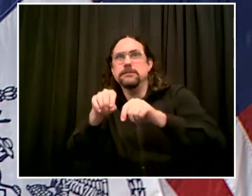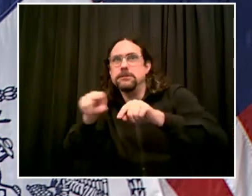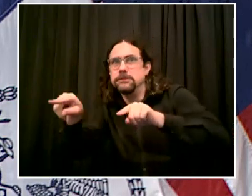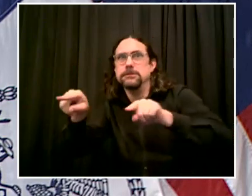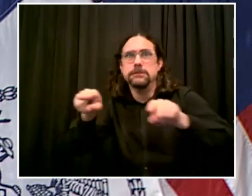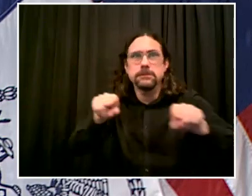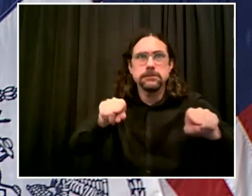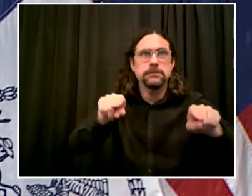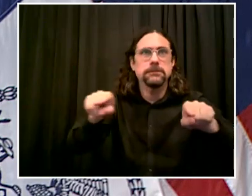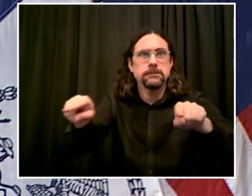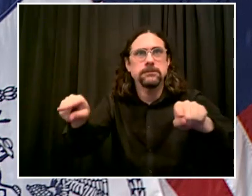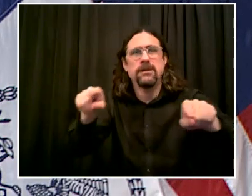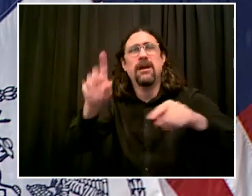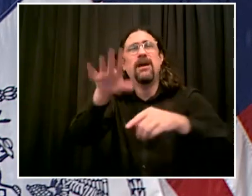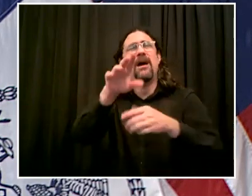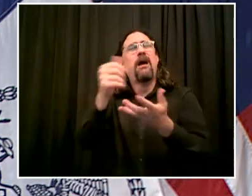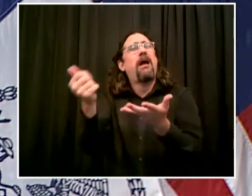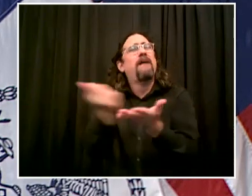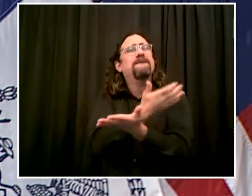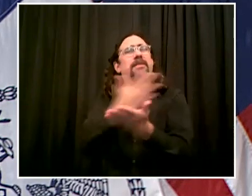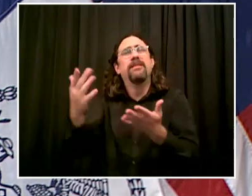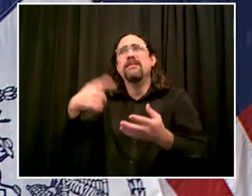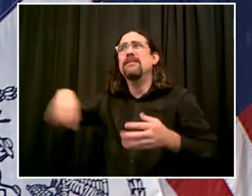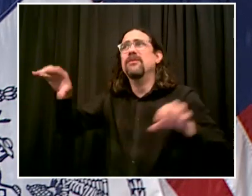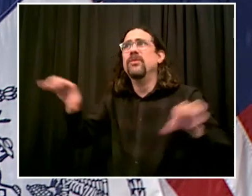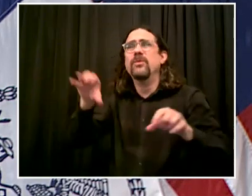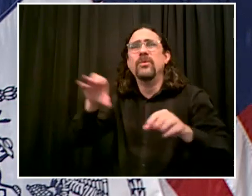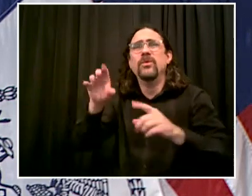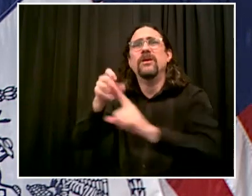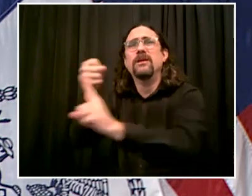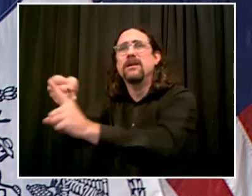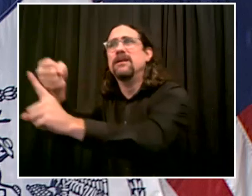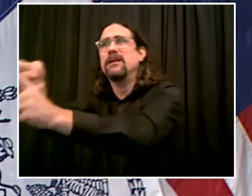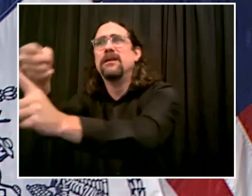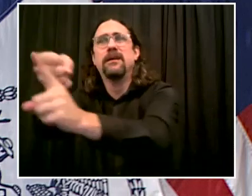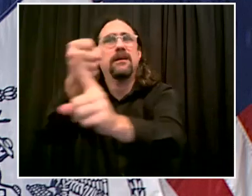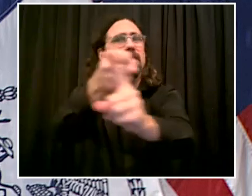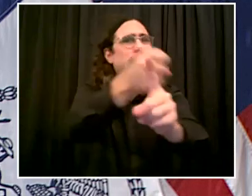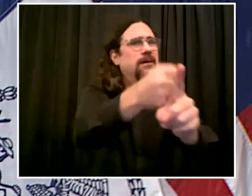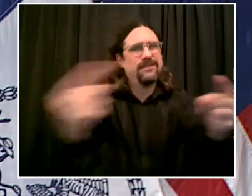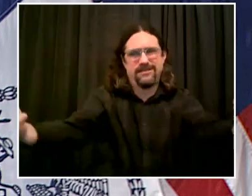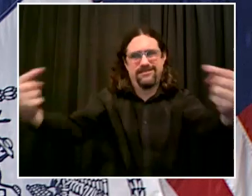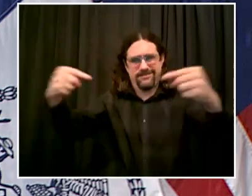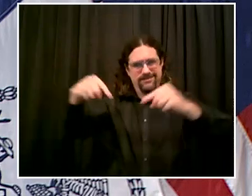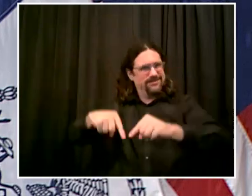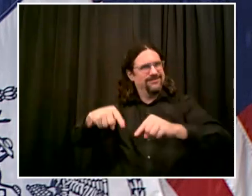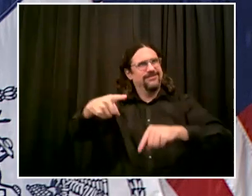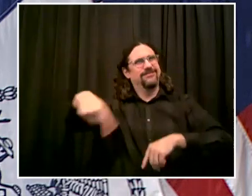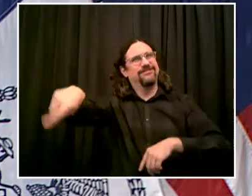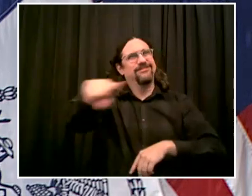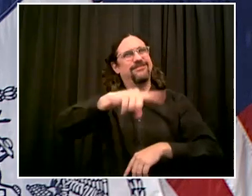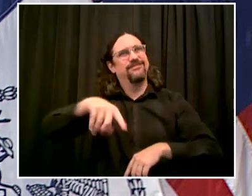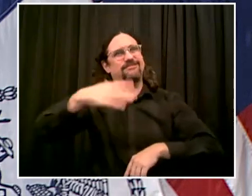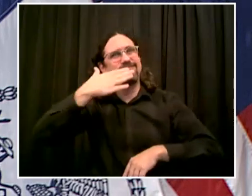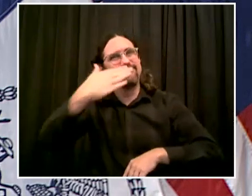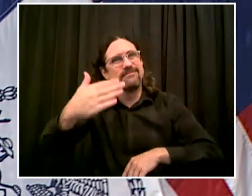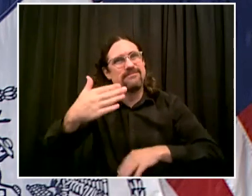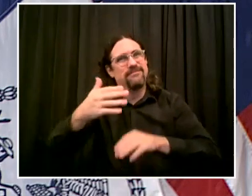IFE WKEEP THIS AT A LOW LEVEL EVERYTHING ELSE IS POSSIBLE. RESTARTING THE CITY AND THE ECONOMY IS DEPENDENT UPON